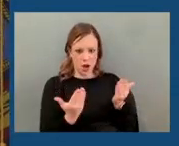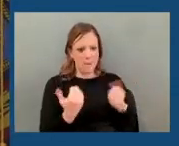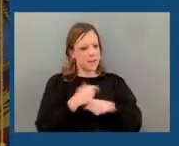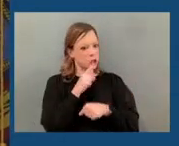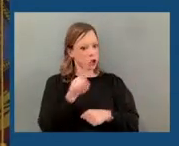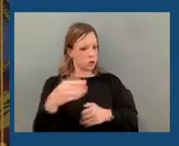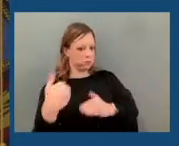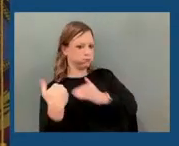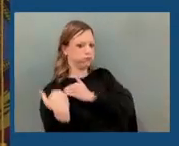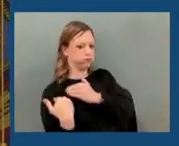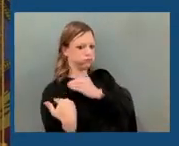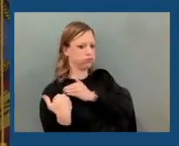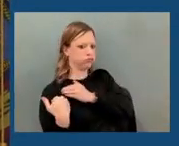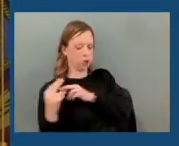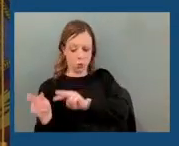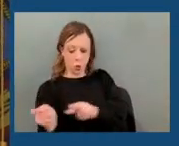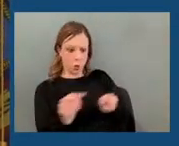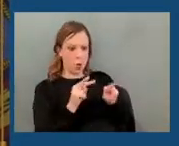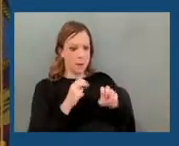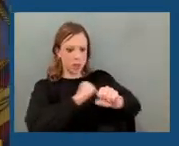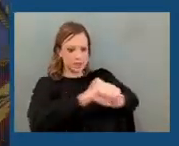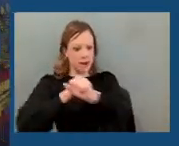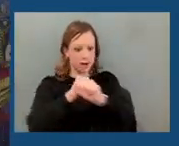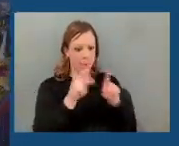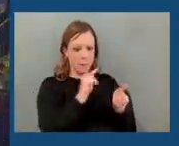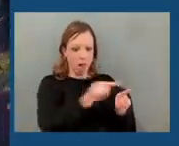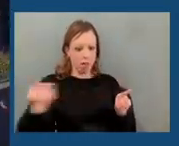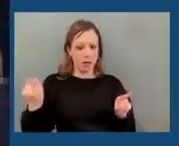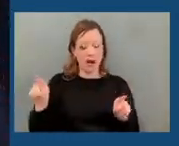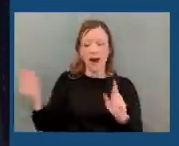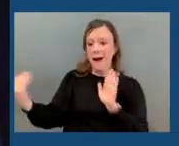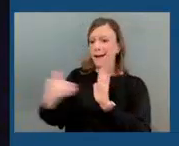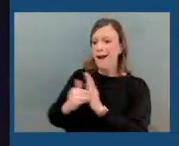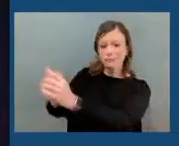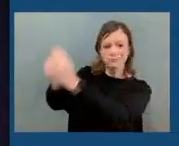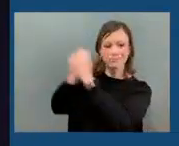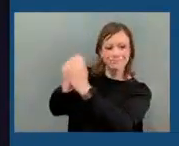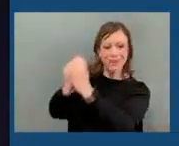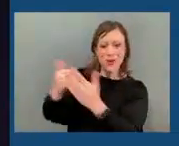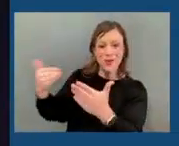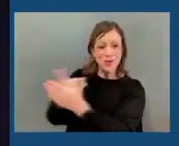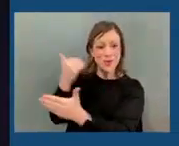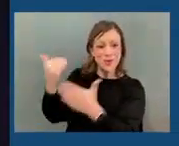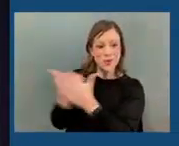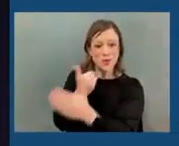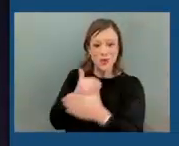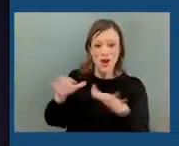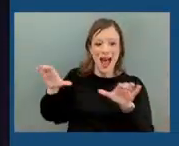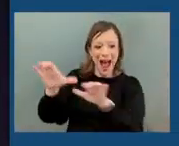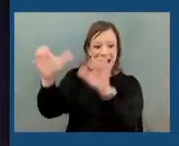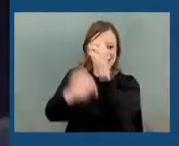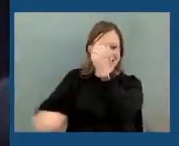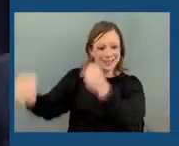So ladies and gentlemen, please join me once again in congratulating our new acting superintendent, Stephen James and bring him up for much.